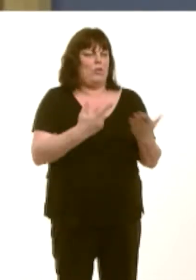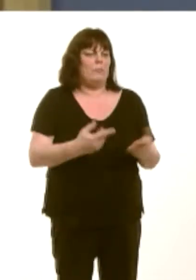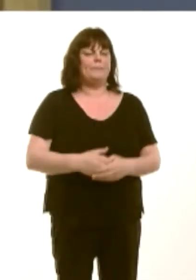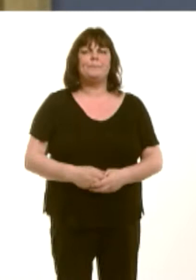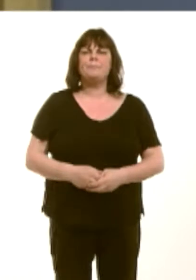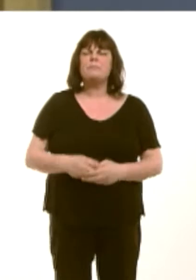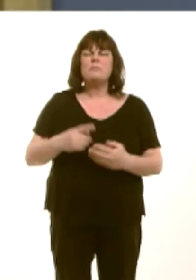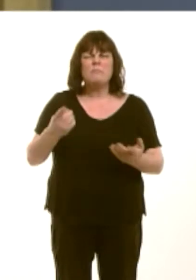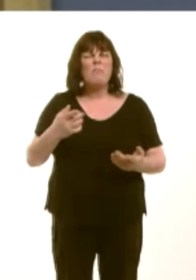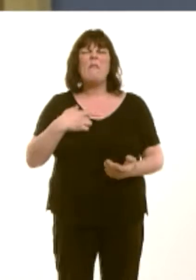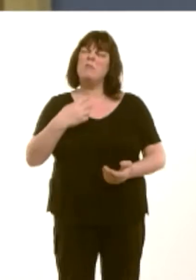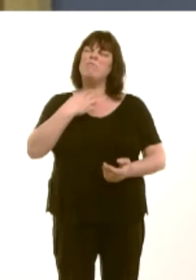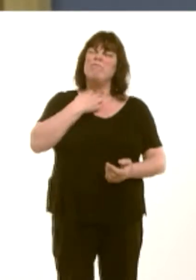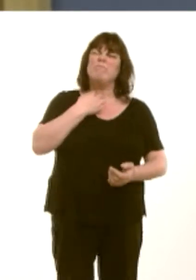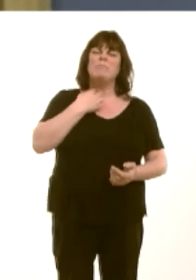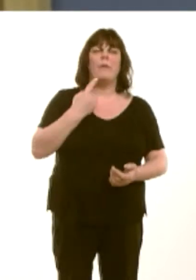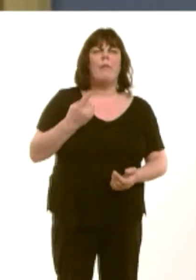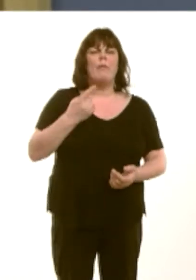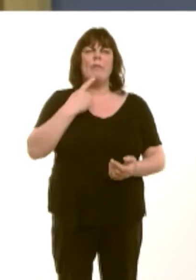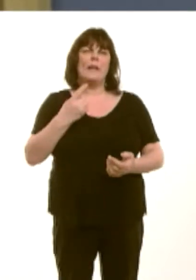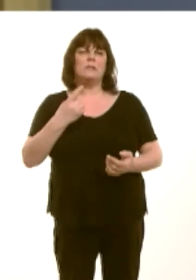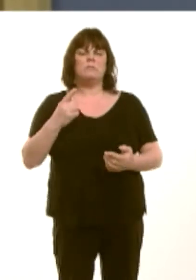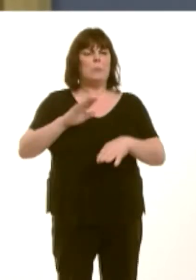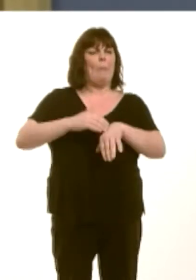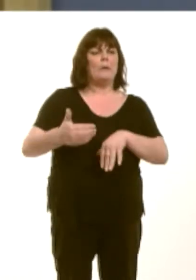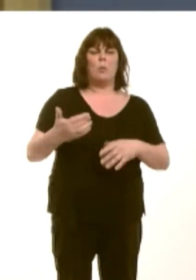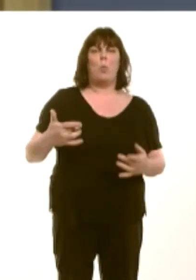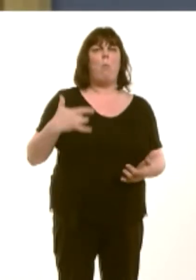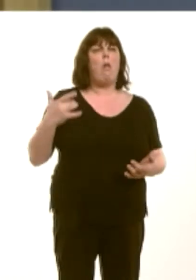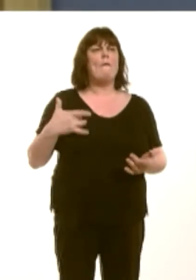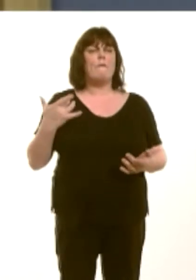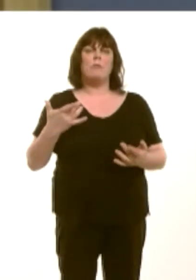patients that the postcode lottery will be abolished.